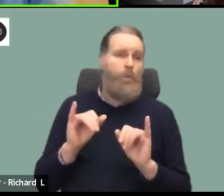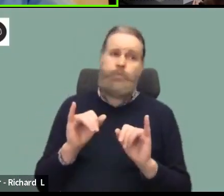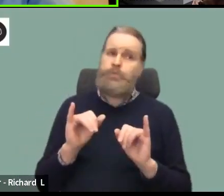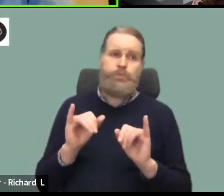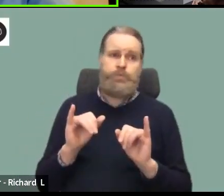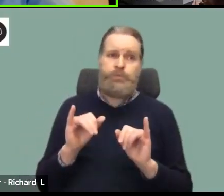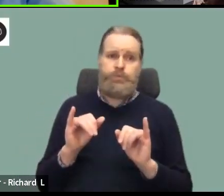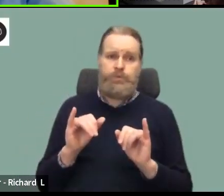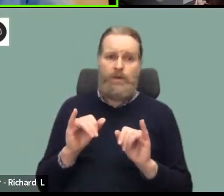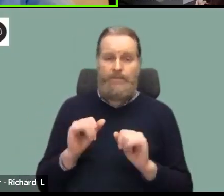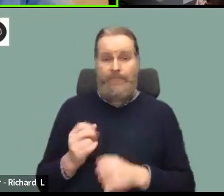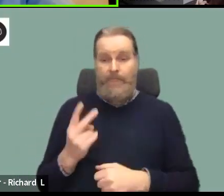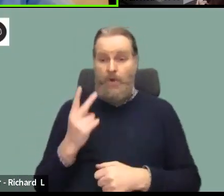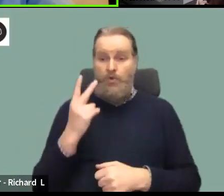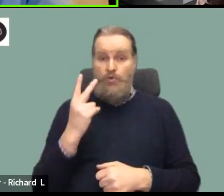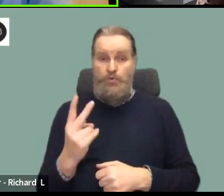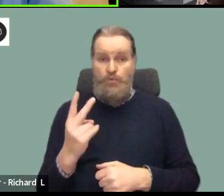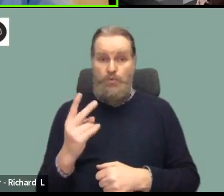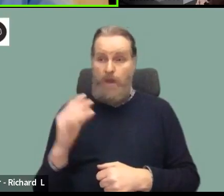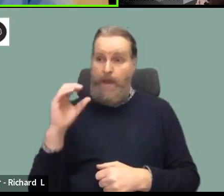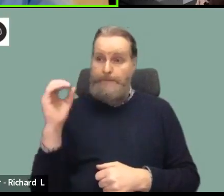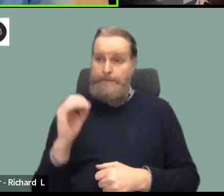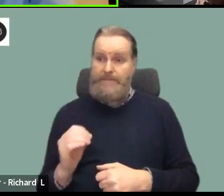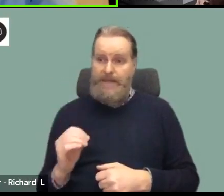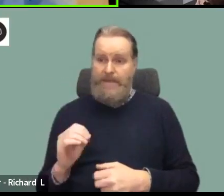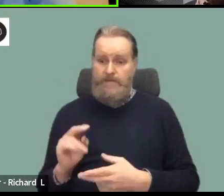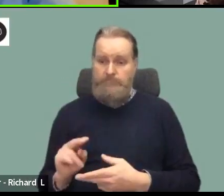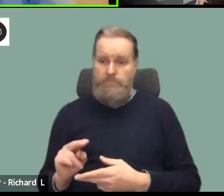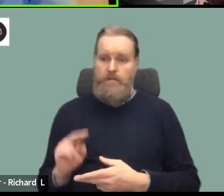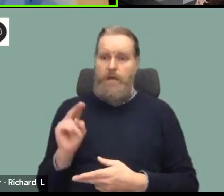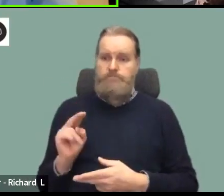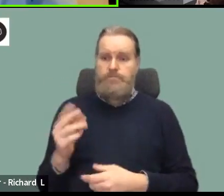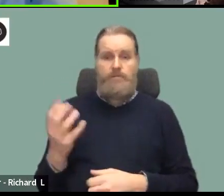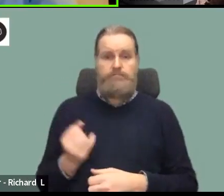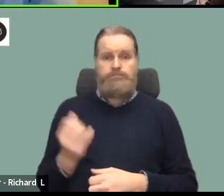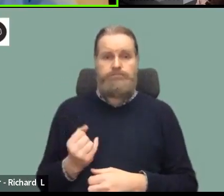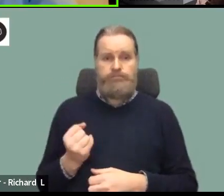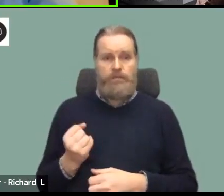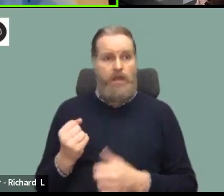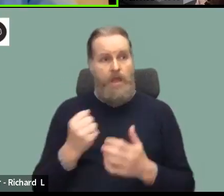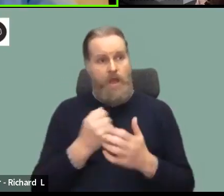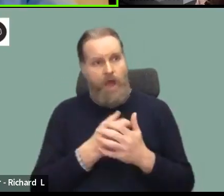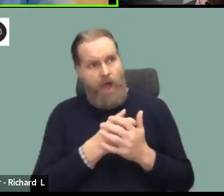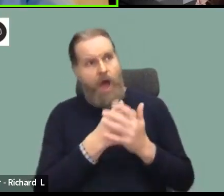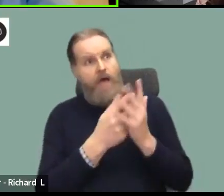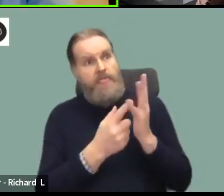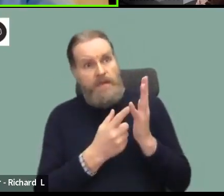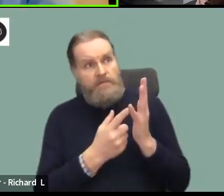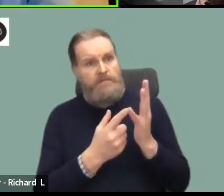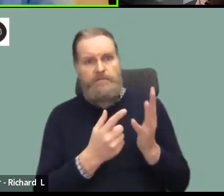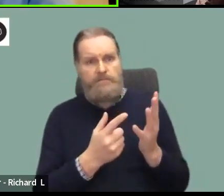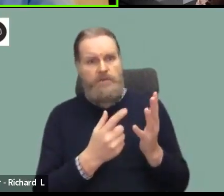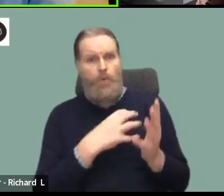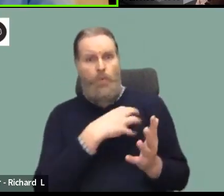's remind ourselves. We remind ourselves, we have been given a. a 2% pay raise a 2% pairing it with me a 2% payment, when most of the public sector Unions are